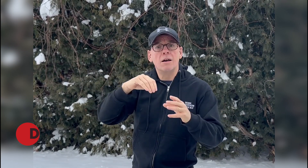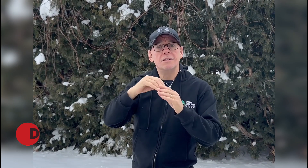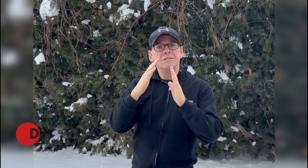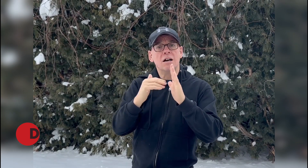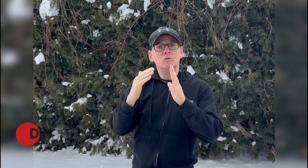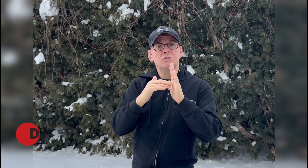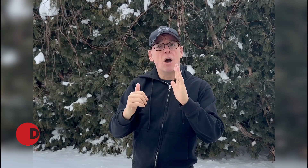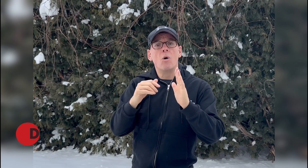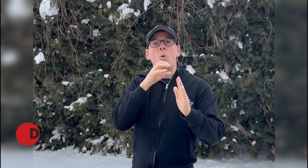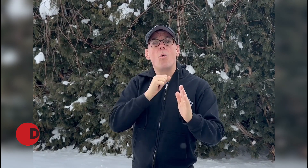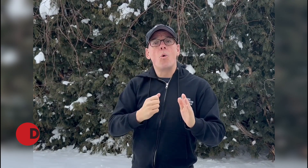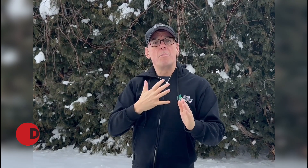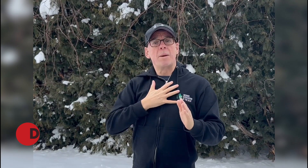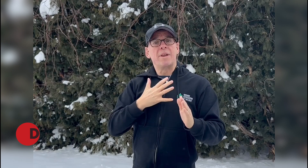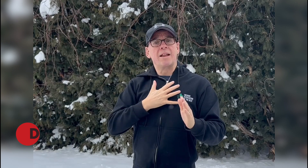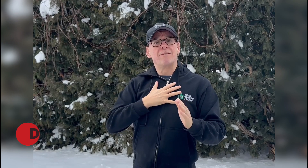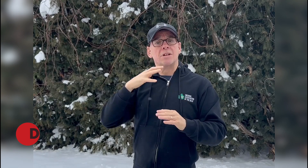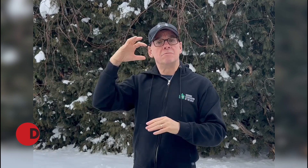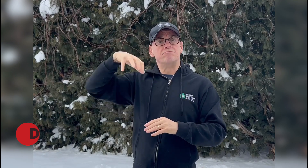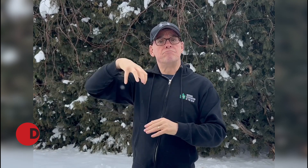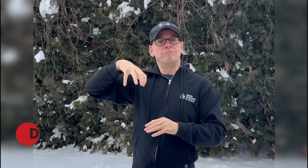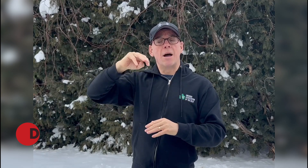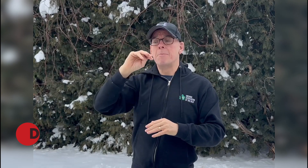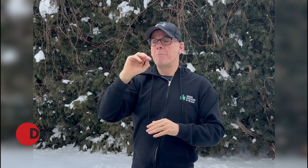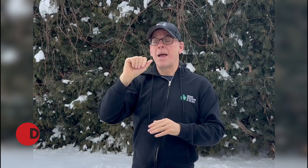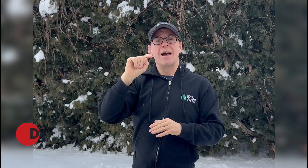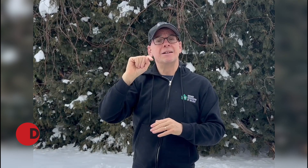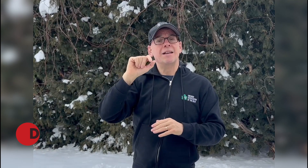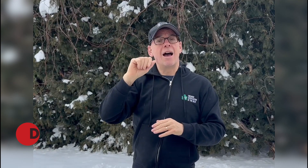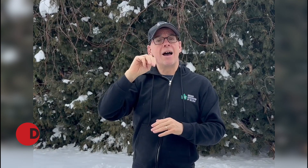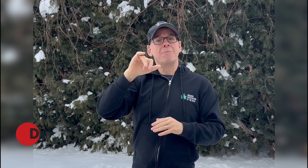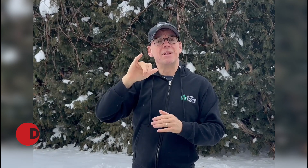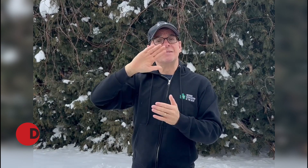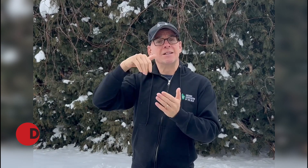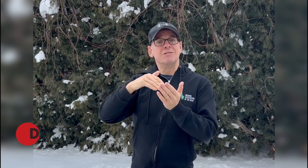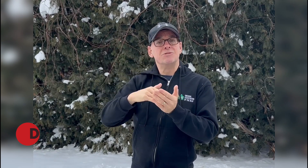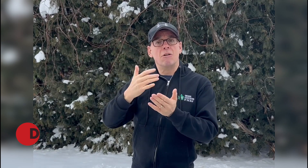wondering why it is at the Exhibition this year.